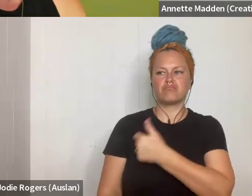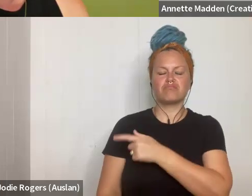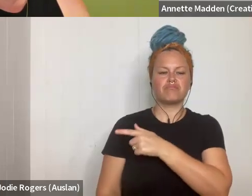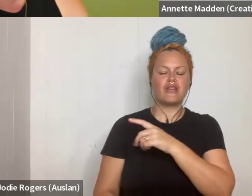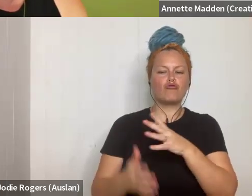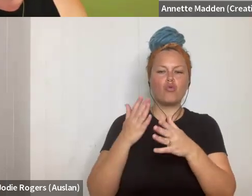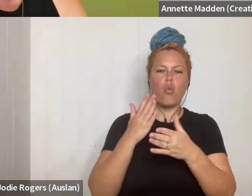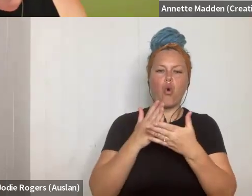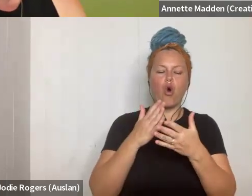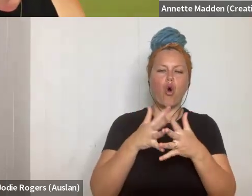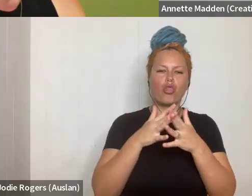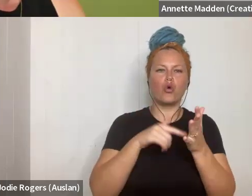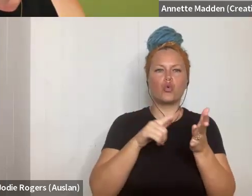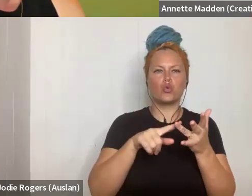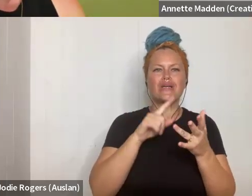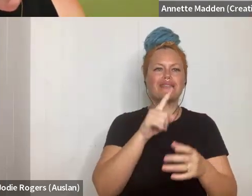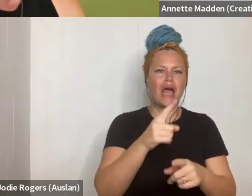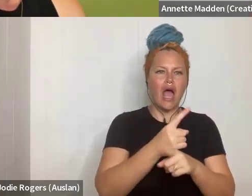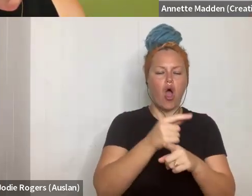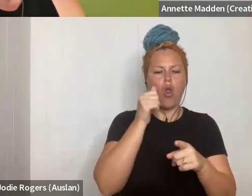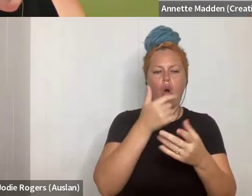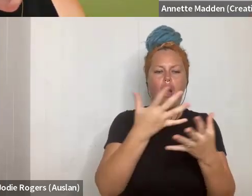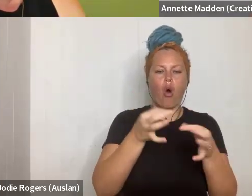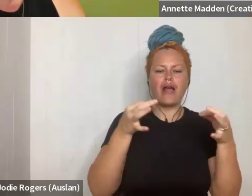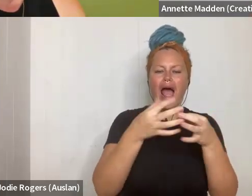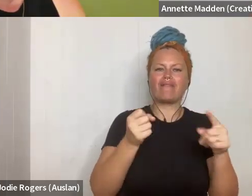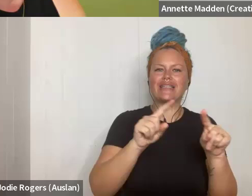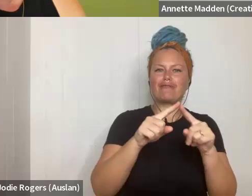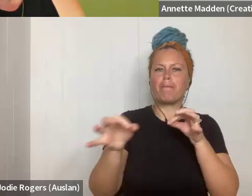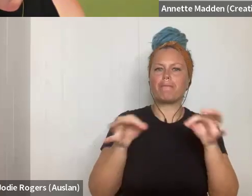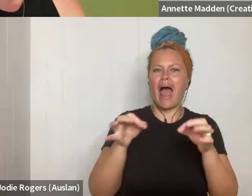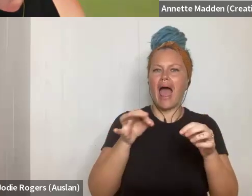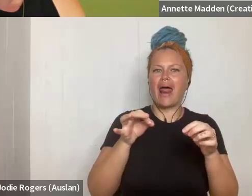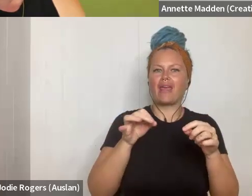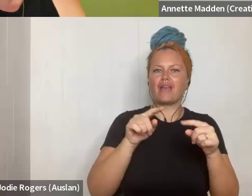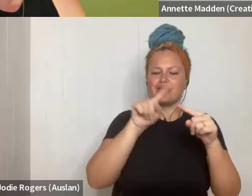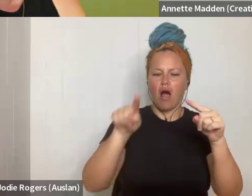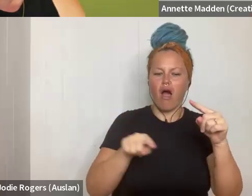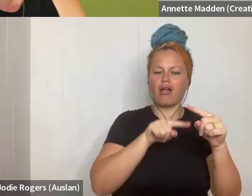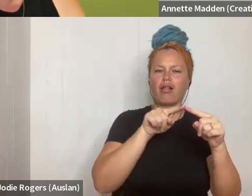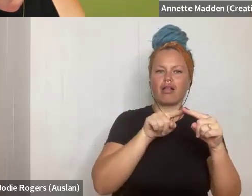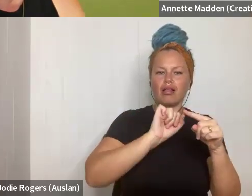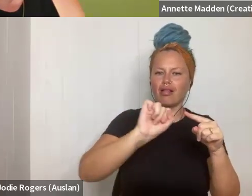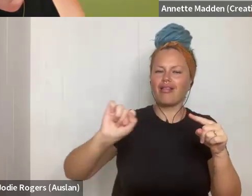understanding where you are going and how you are planning to get there. I think it's worth